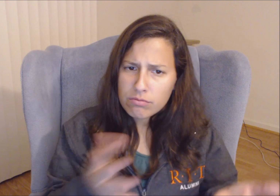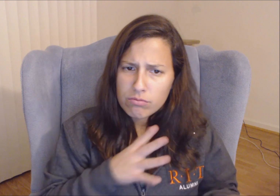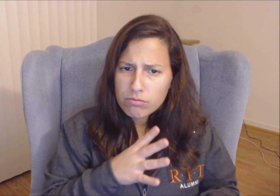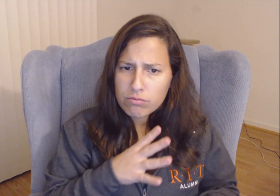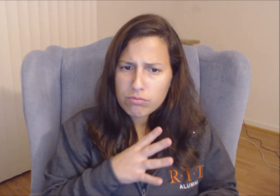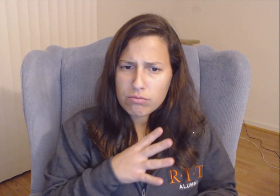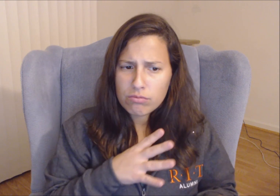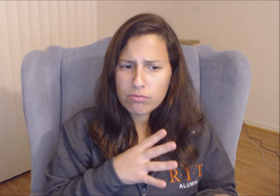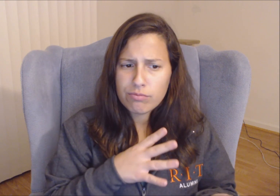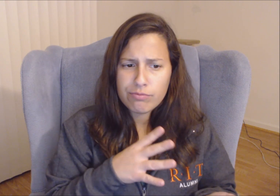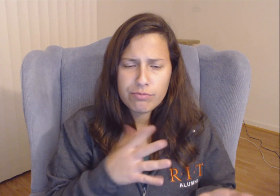it is fine...